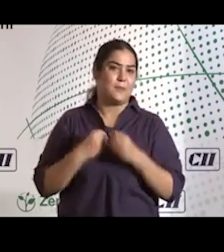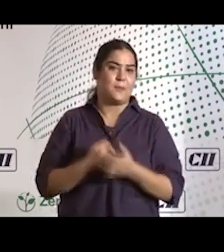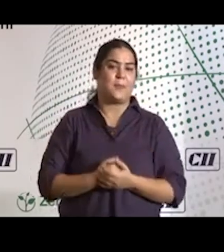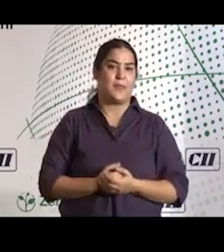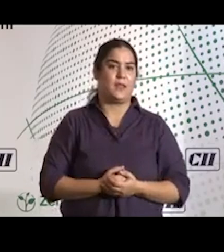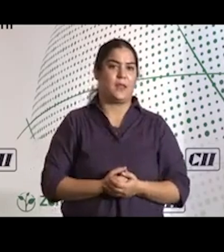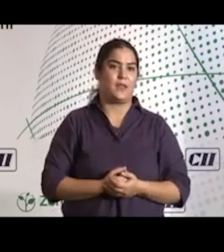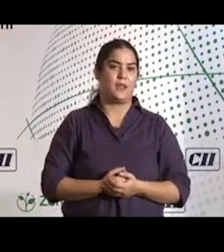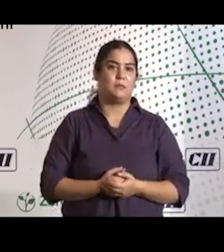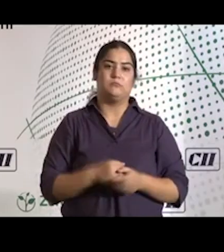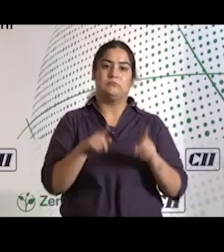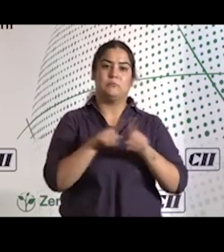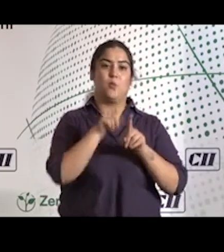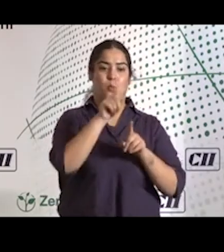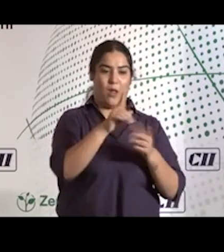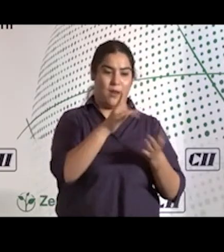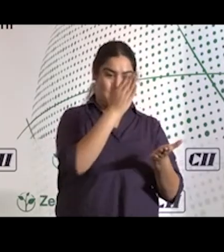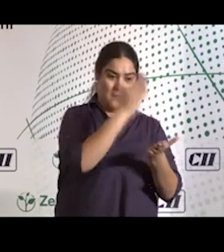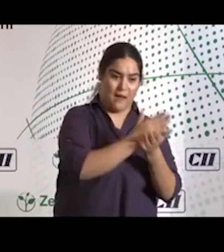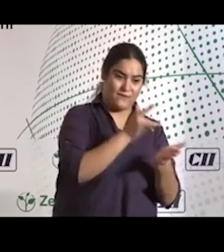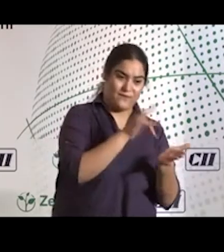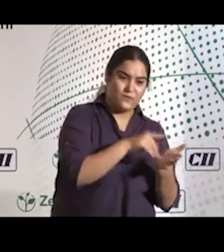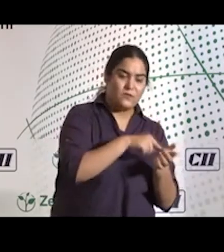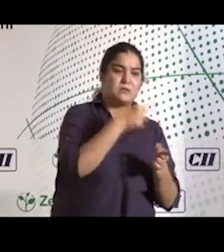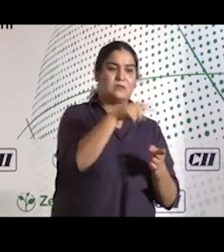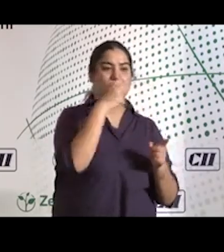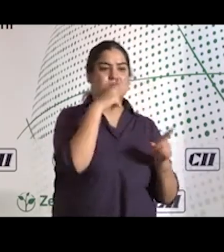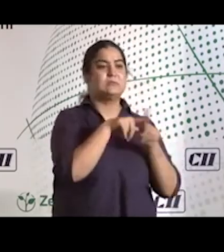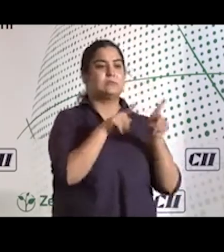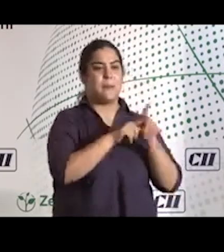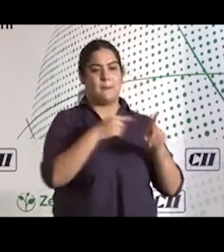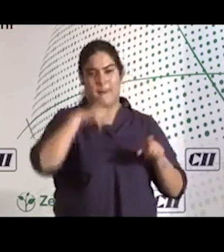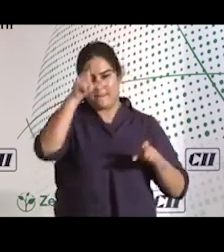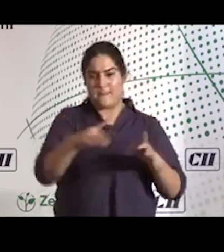at one end there could be unfettered good feedback collected from the users